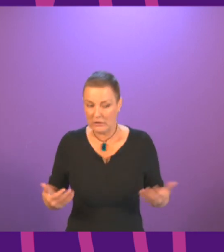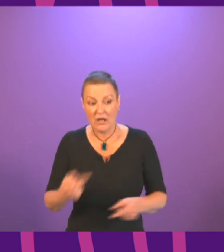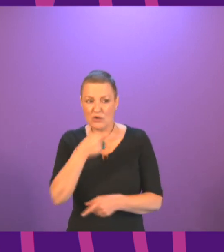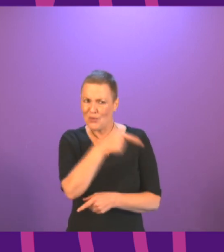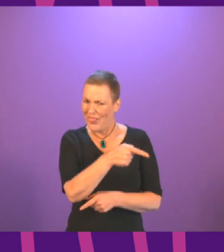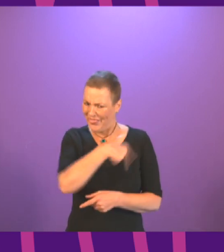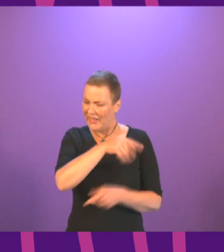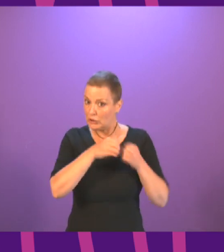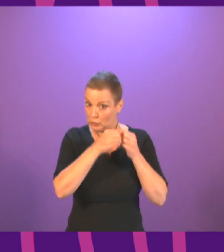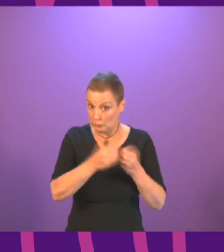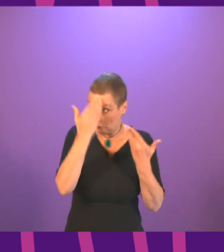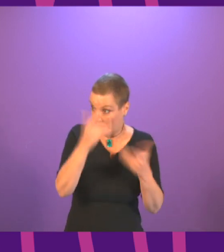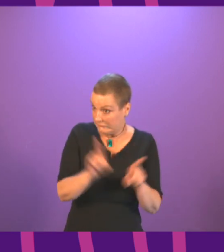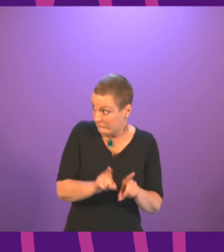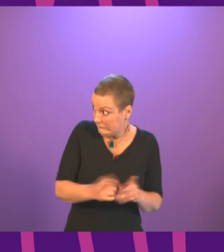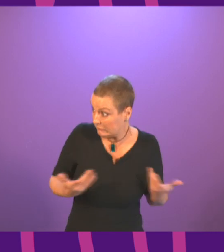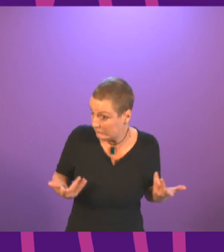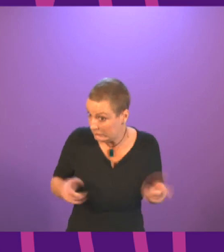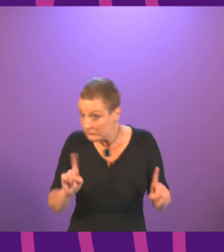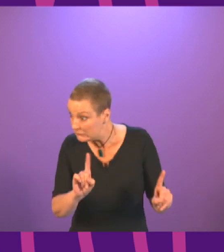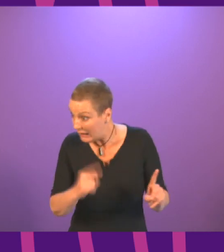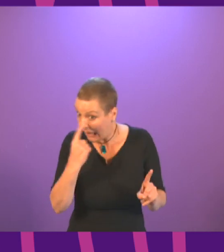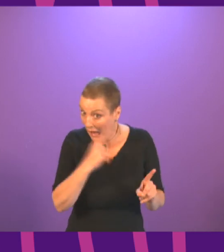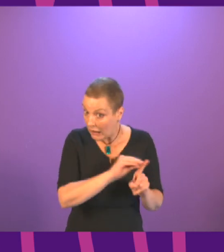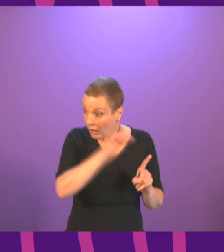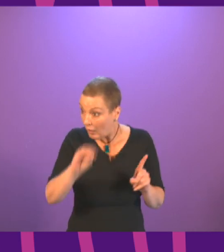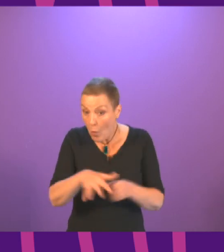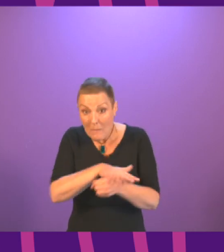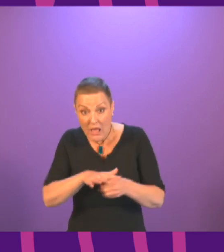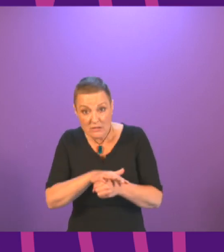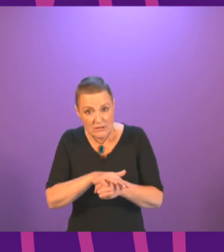insurance as university students, meaning that they might not be able to take up their